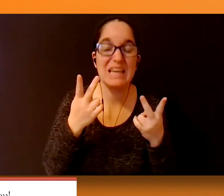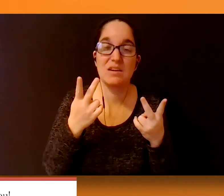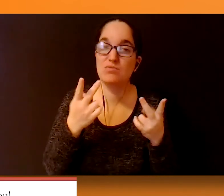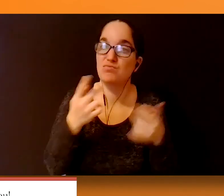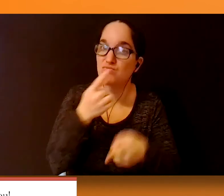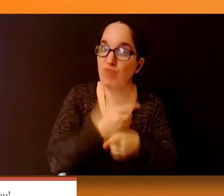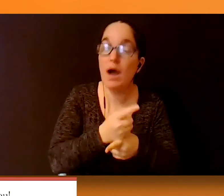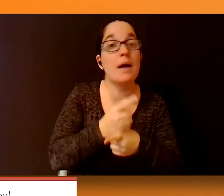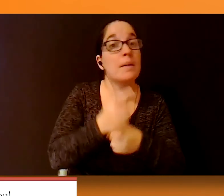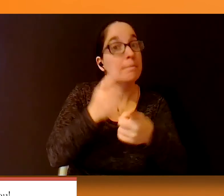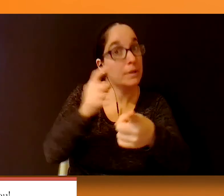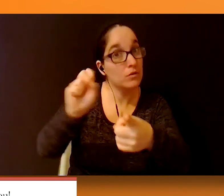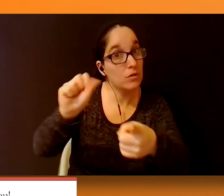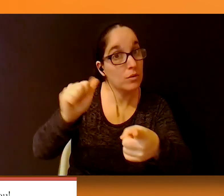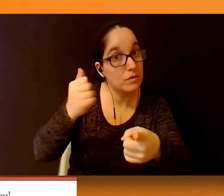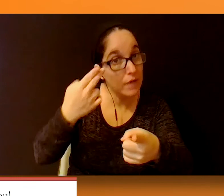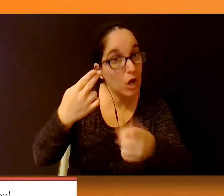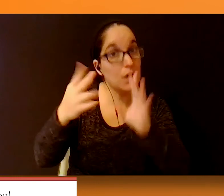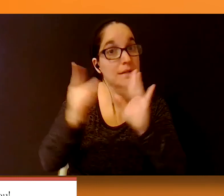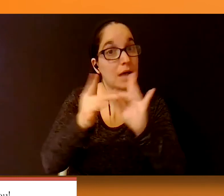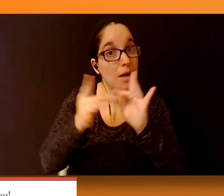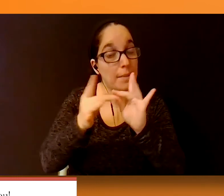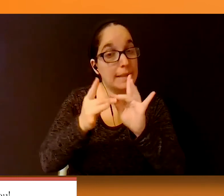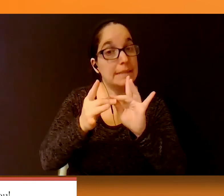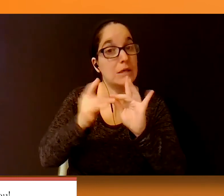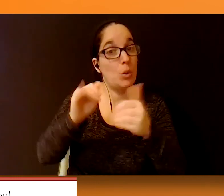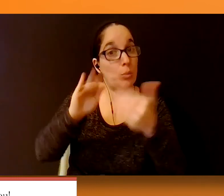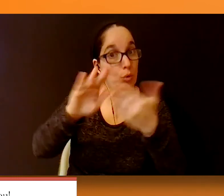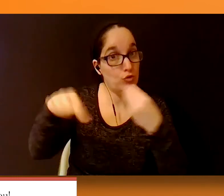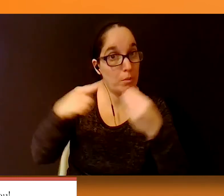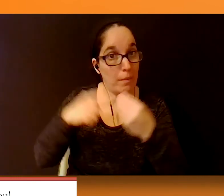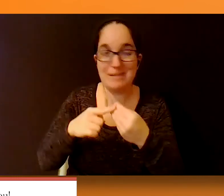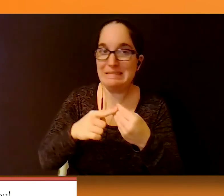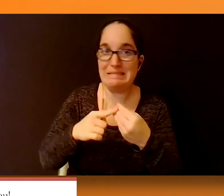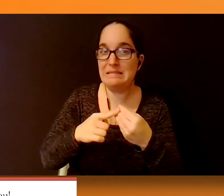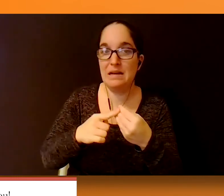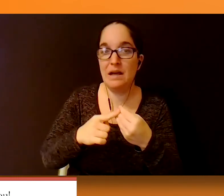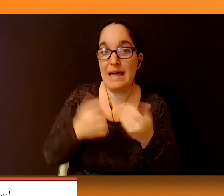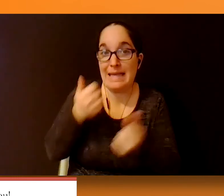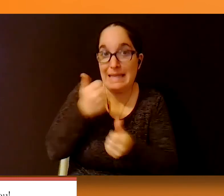that's the best way to get kind of that bang for your buck kind of instruction.